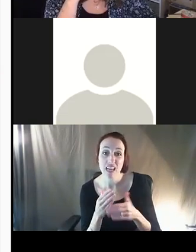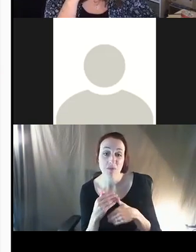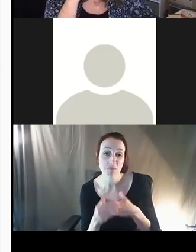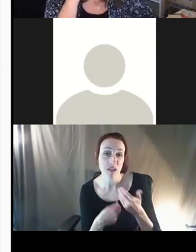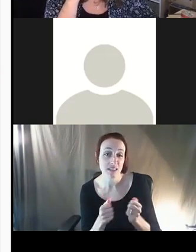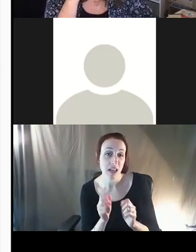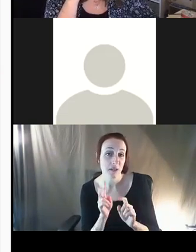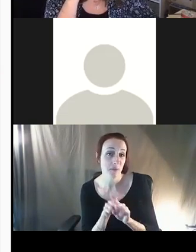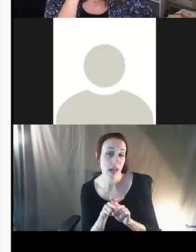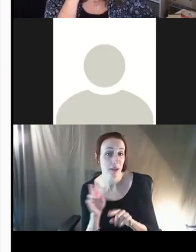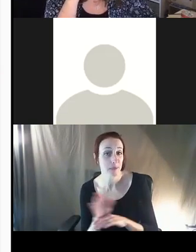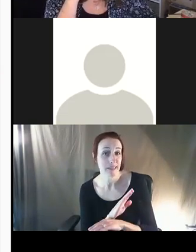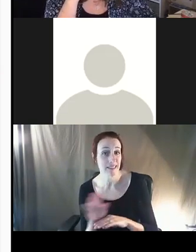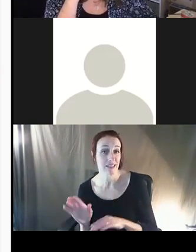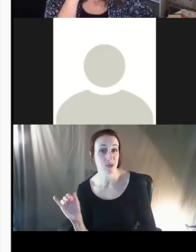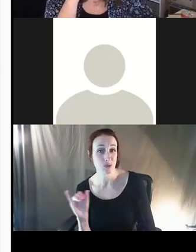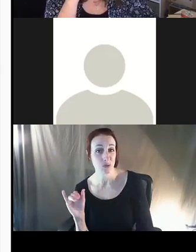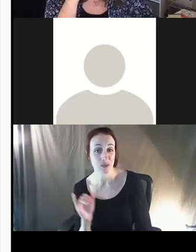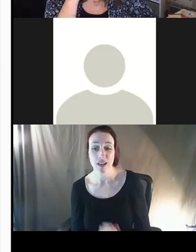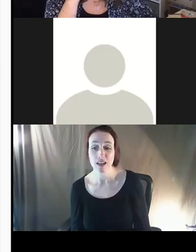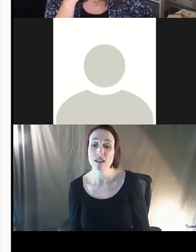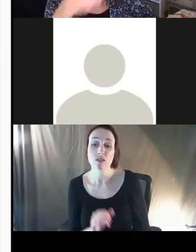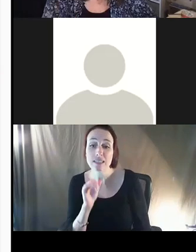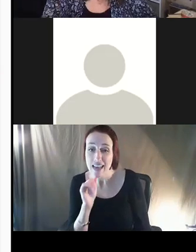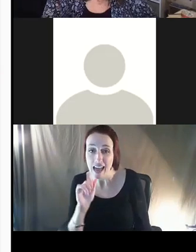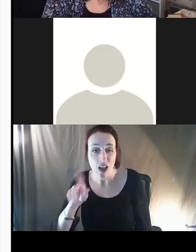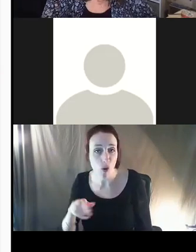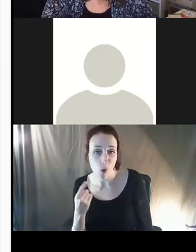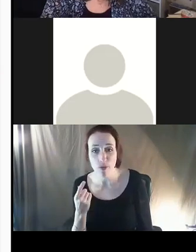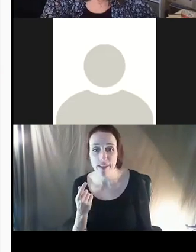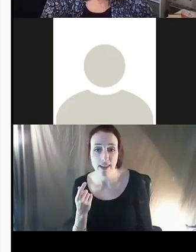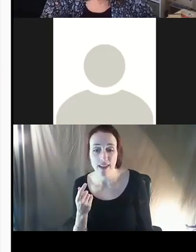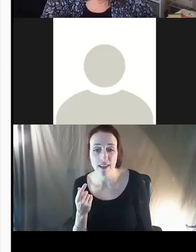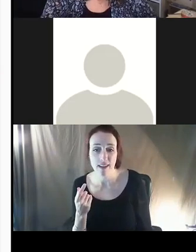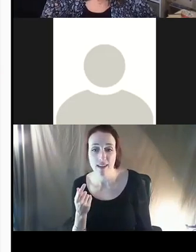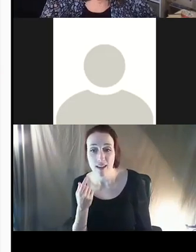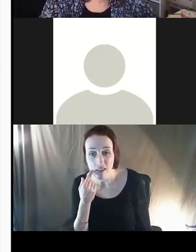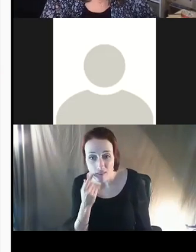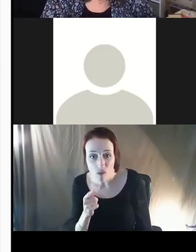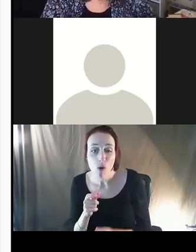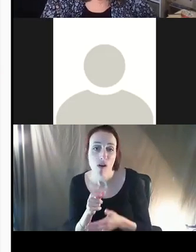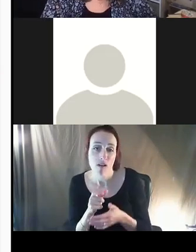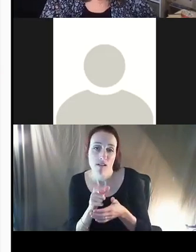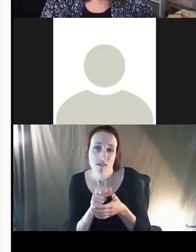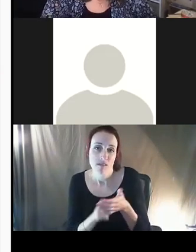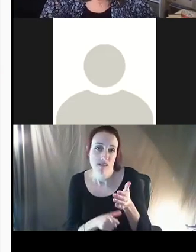So, in no way is this only related to articles for those that are following along or long bits